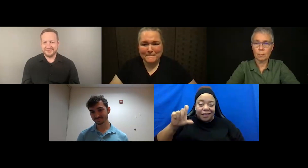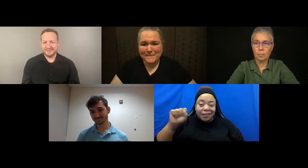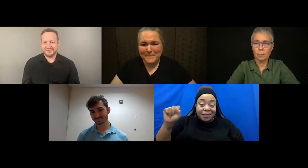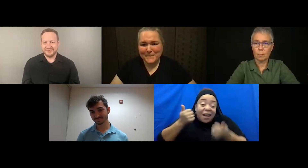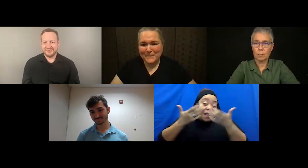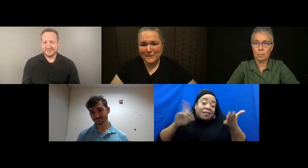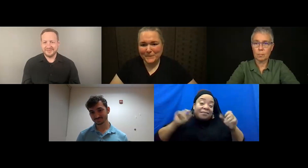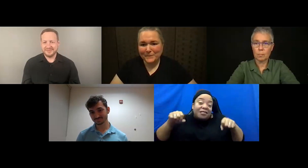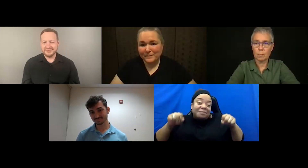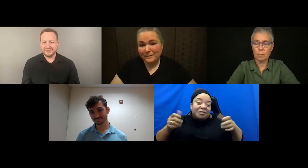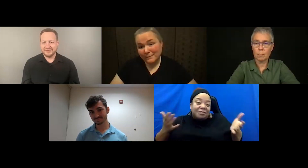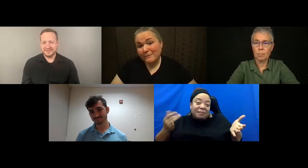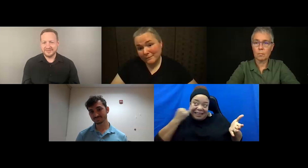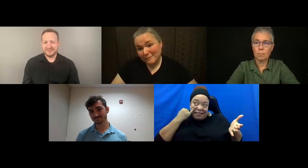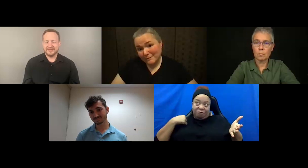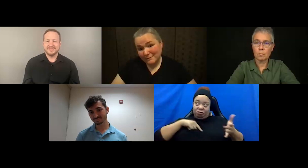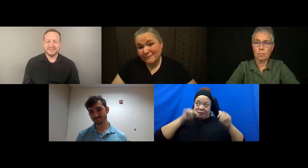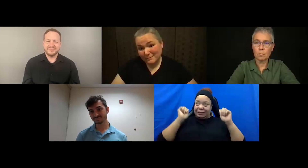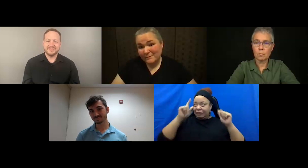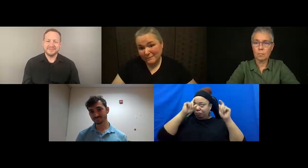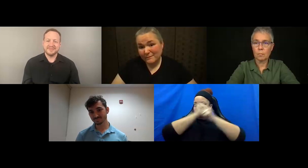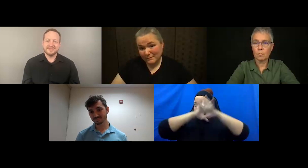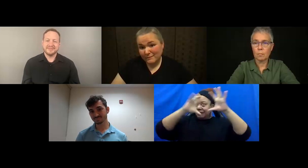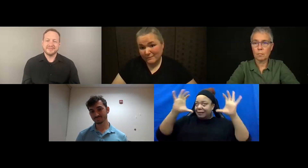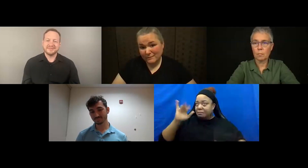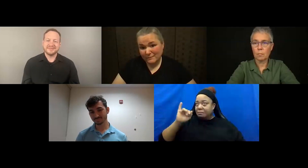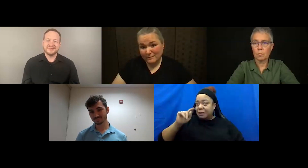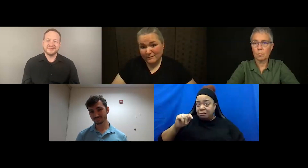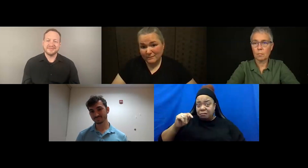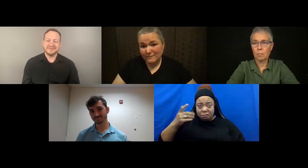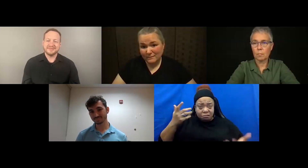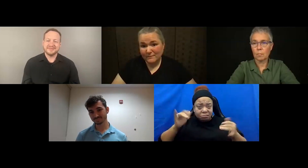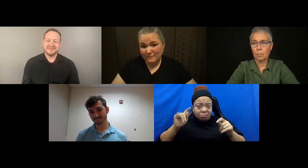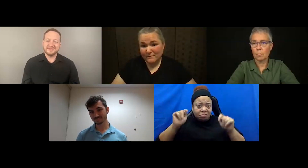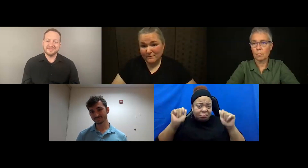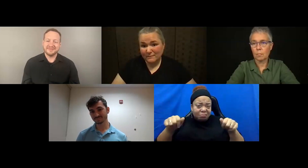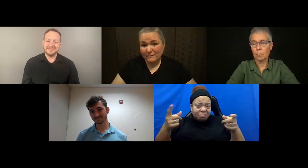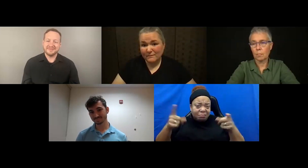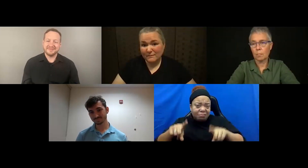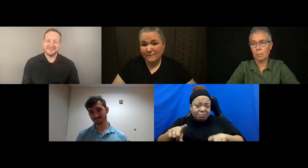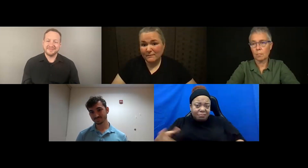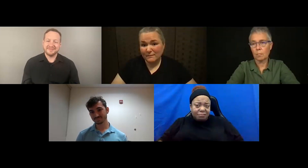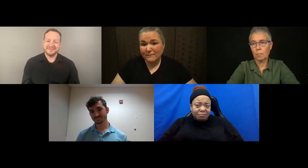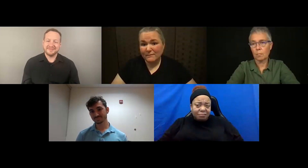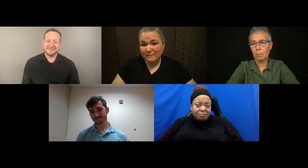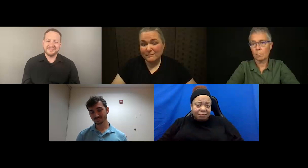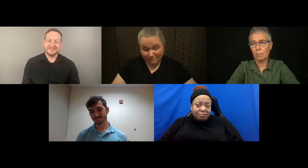imagine it, then it could happen, right? You can believe it, you can dream it, you can achieve it. Yoel: Sorry Tim. There's things that seem impossible to